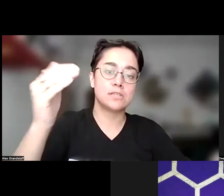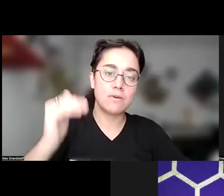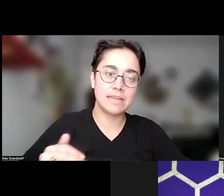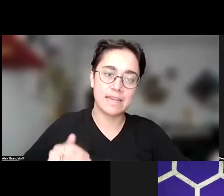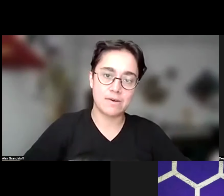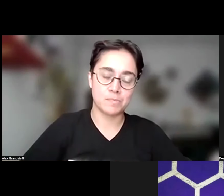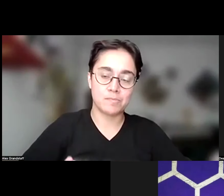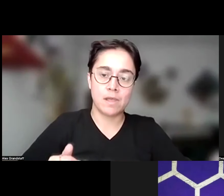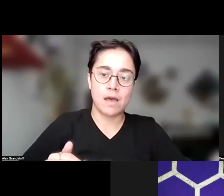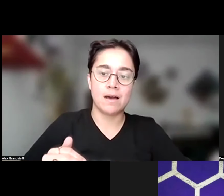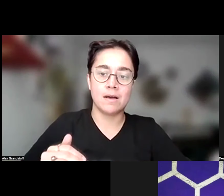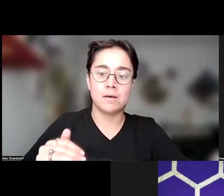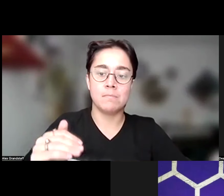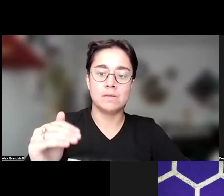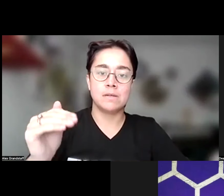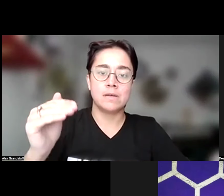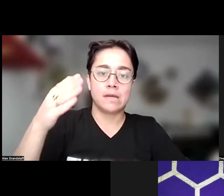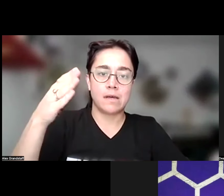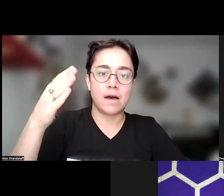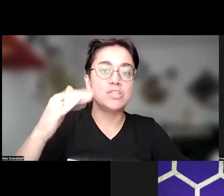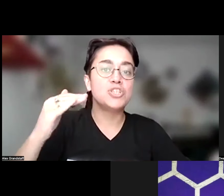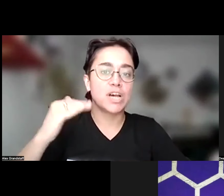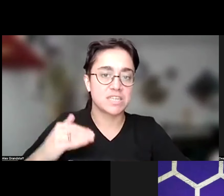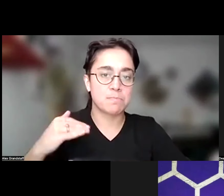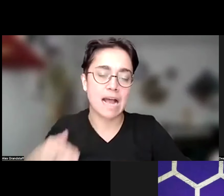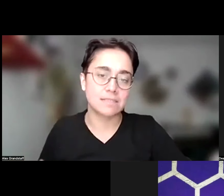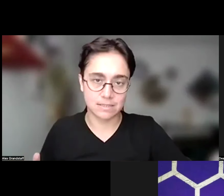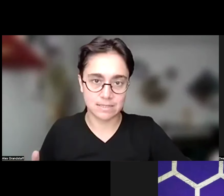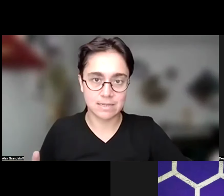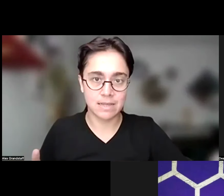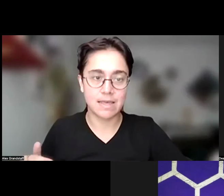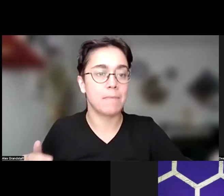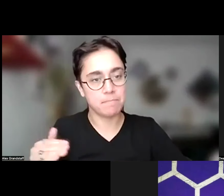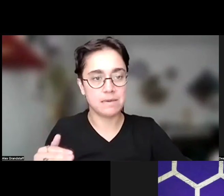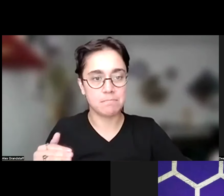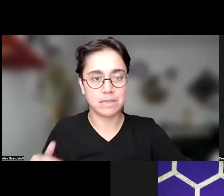It is not as obvious. It is a way of slowing down